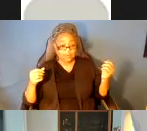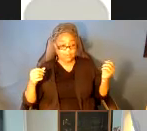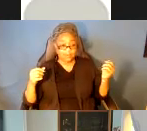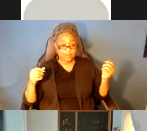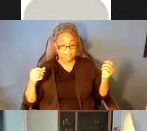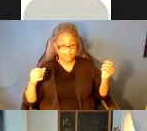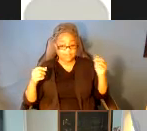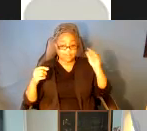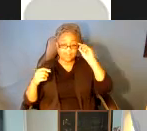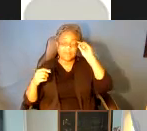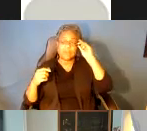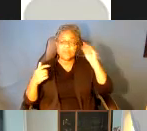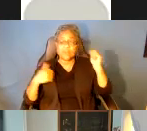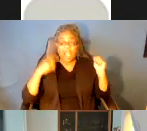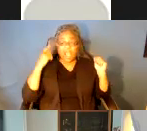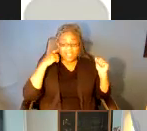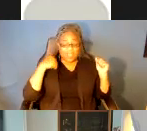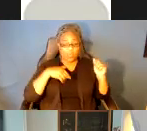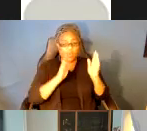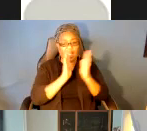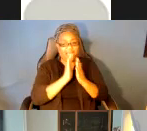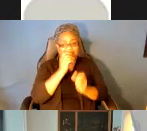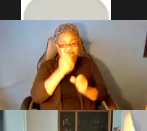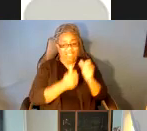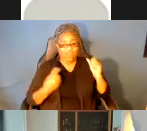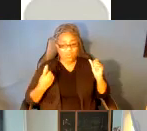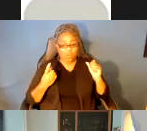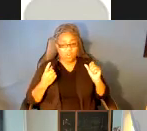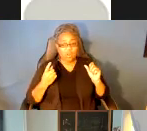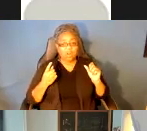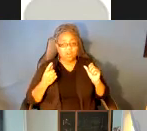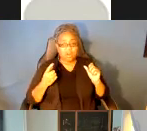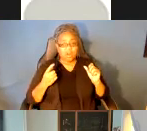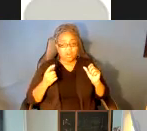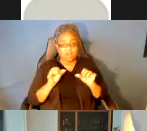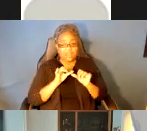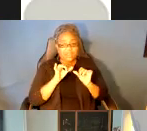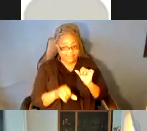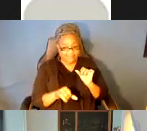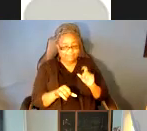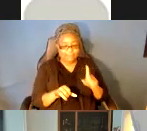and I think we are going to ask that everybody remain there. So if your equipment purchase is...